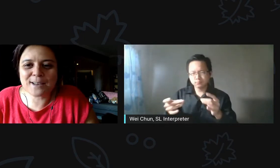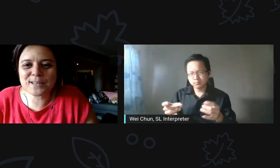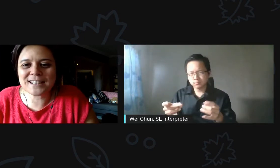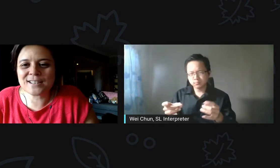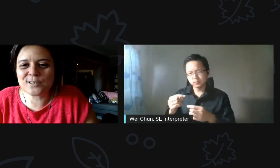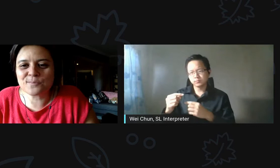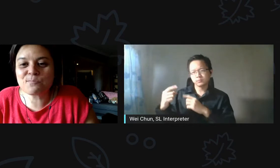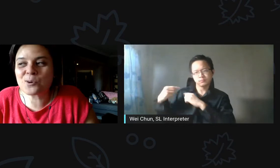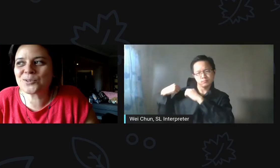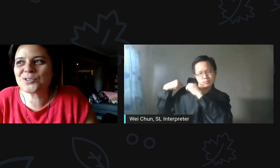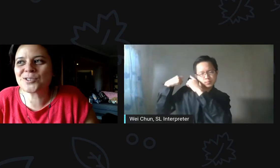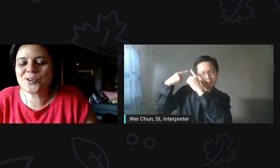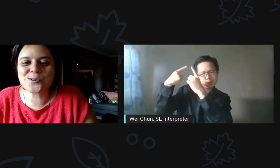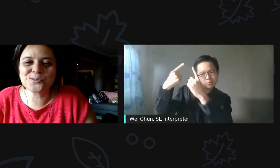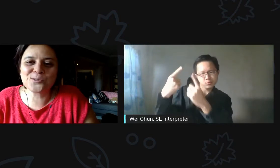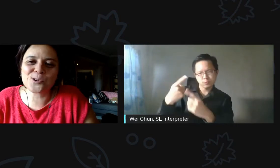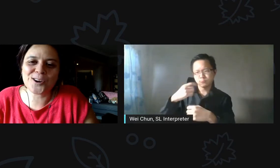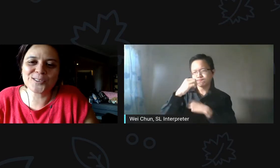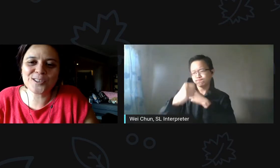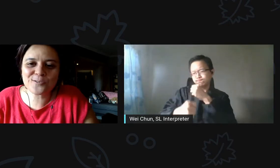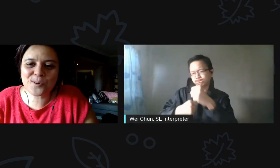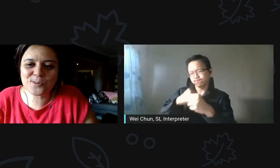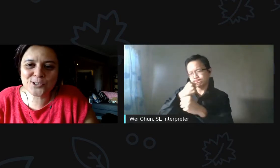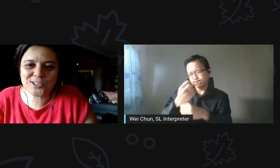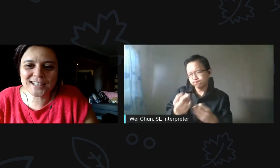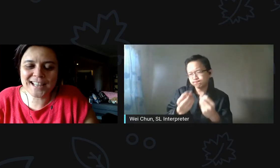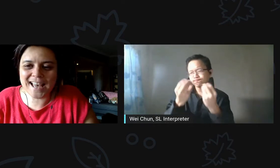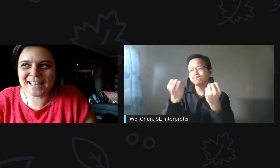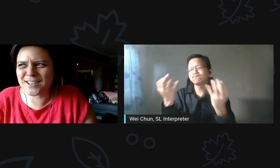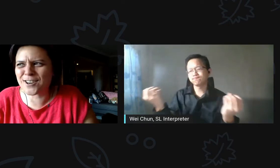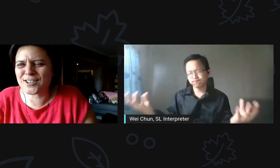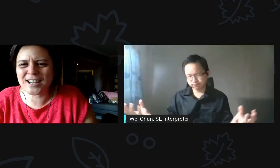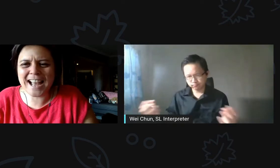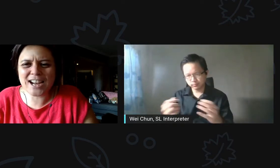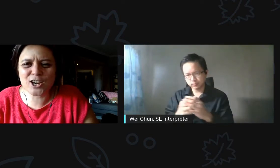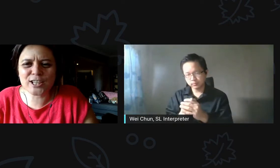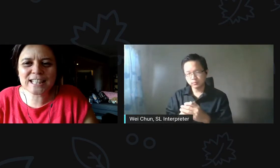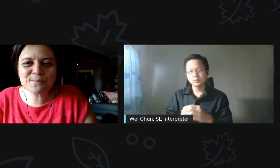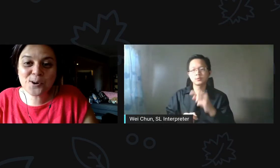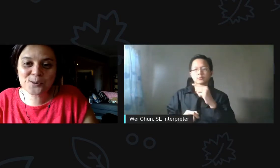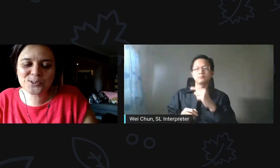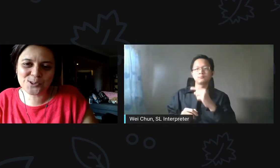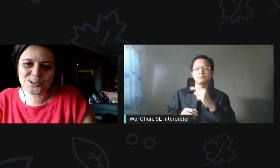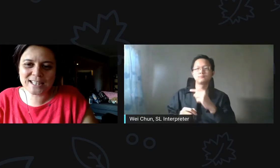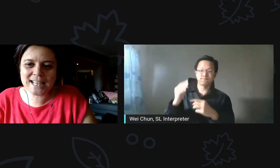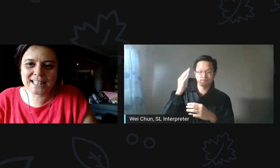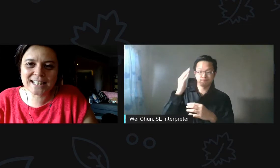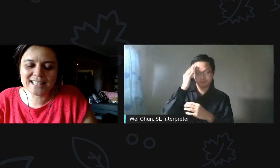Abby is most known for her love poetry and her emo storytelling.